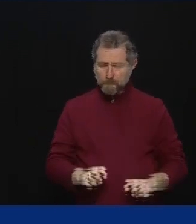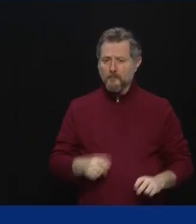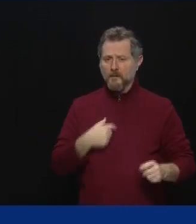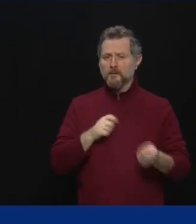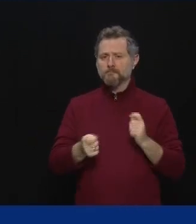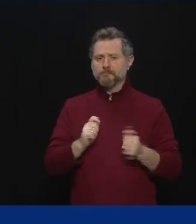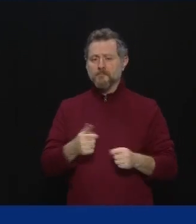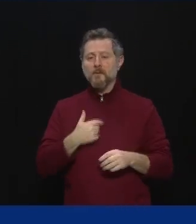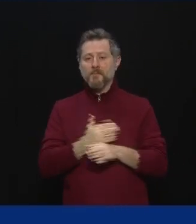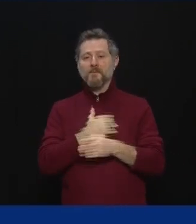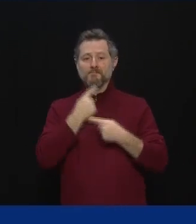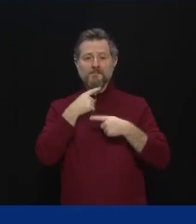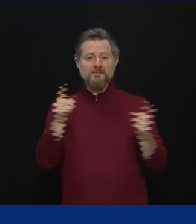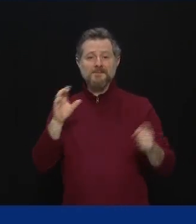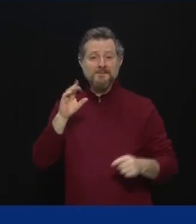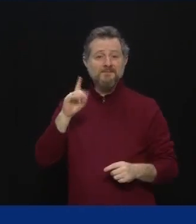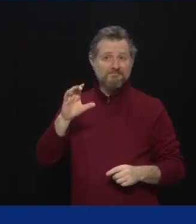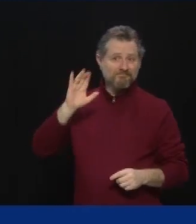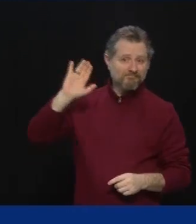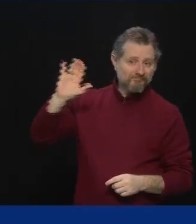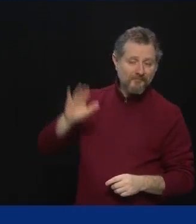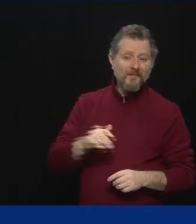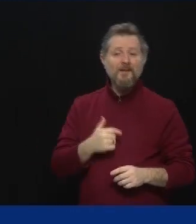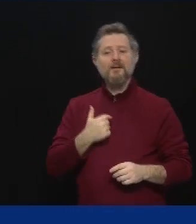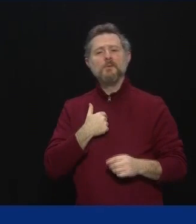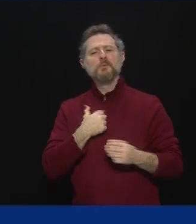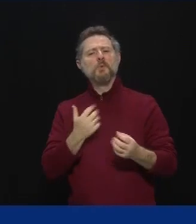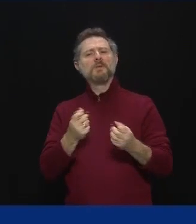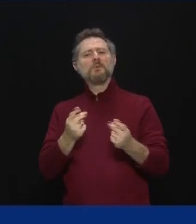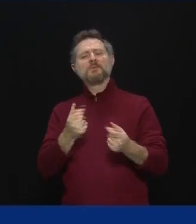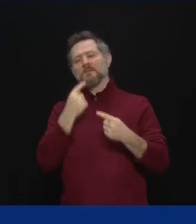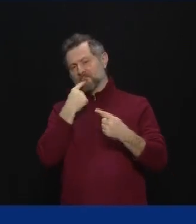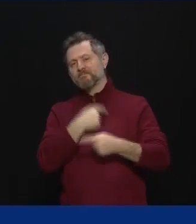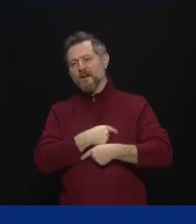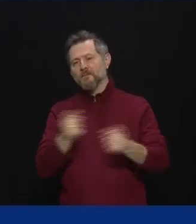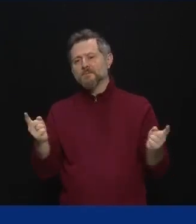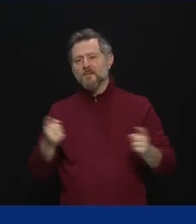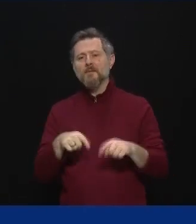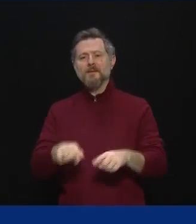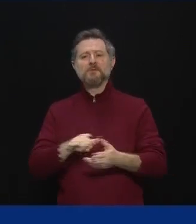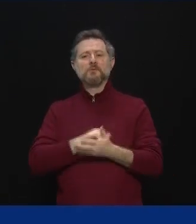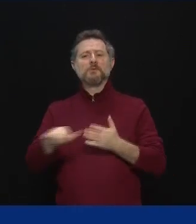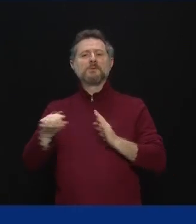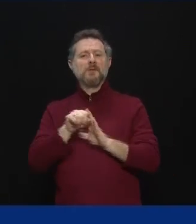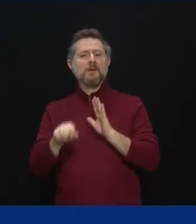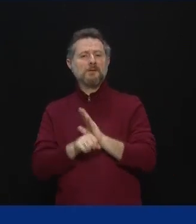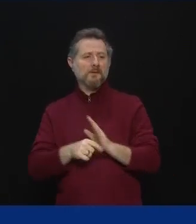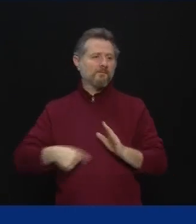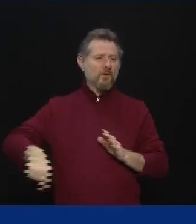TRYING TO ADAPT TO CHANGING DATA AS WE RECEIVE IT AND PROCESS IT. SO THIS IS A NEW ANNOUNCEMENT FROM THE CDC.